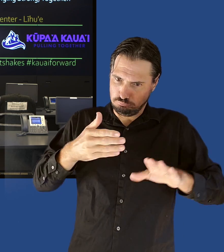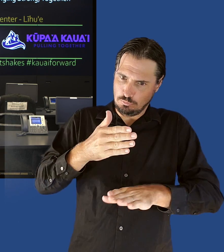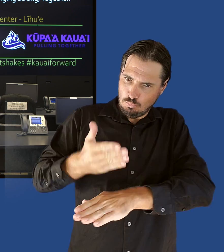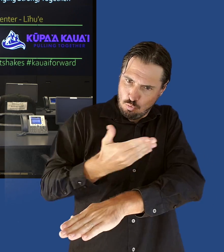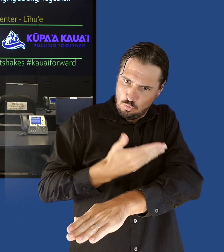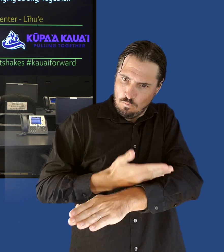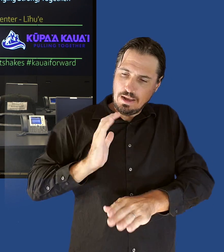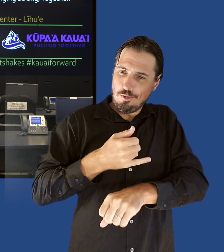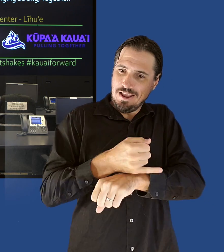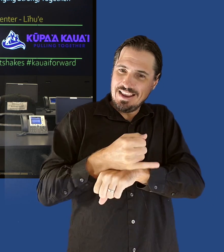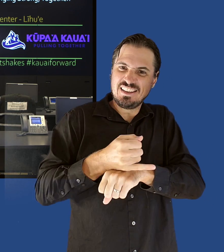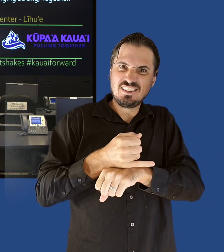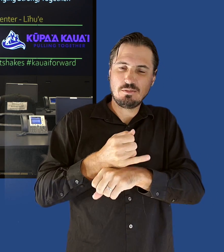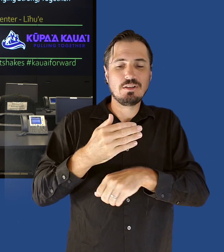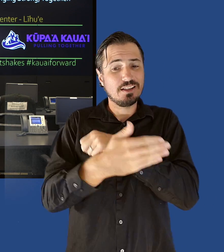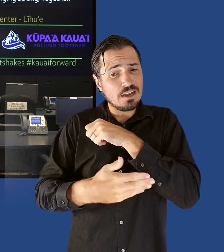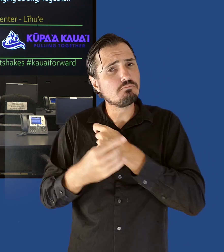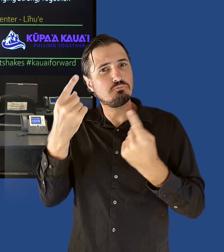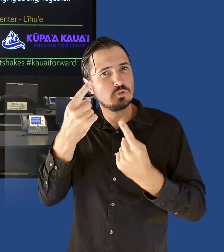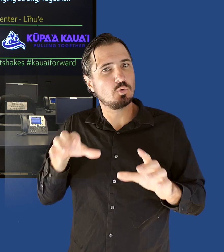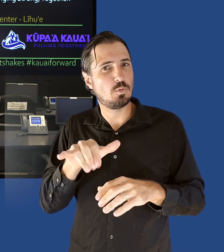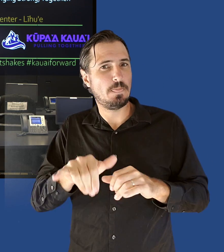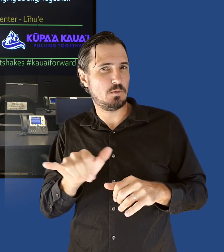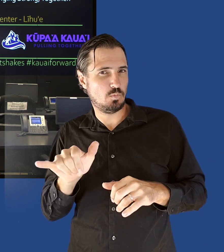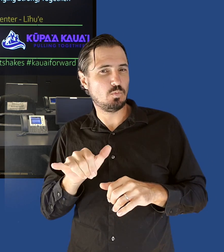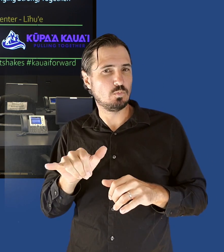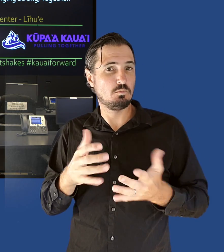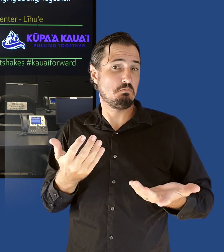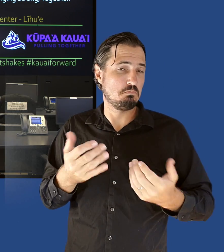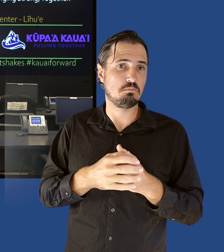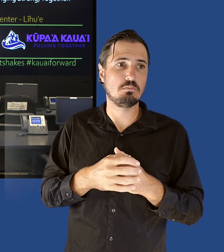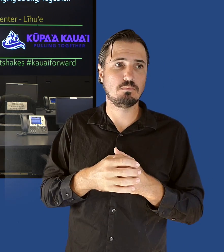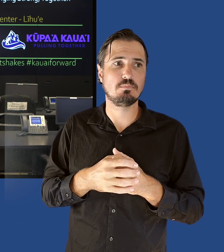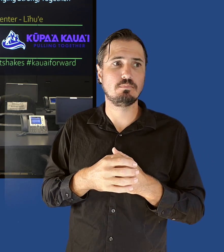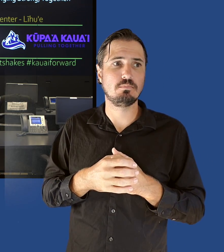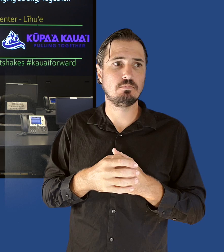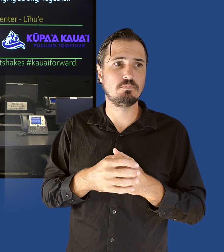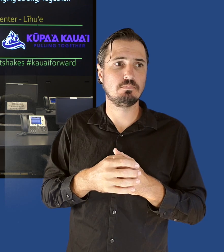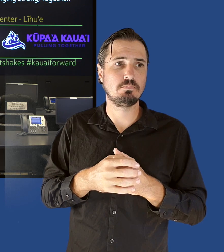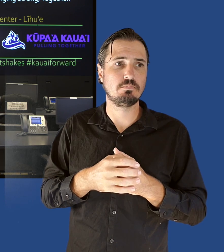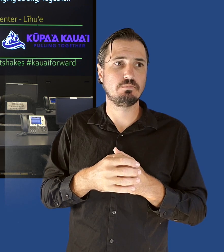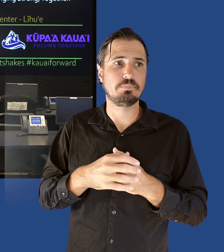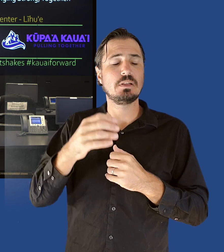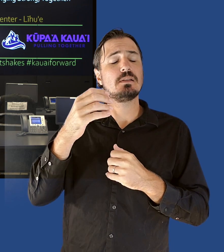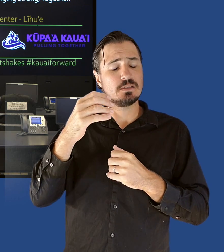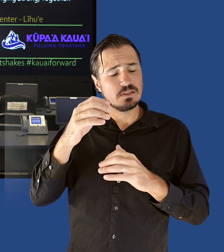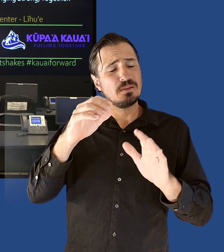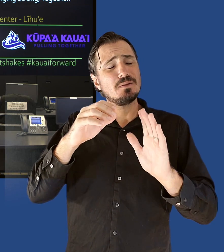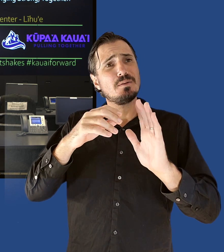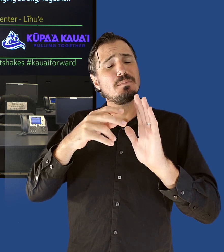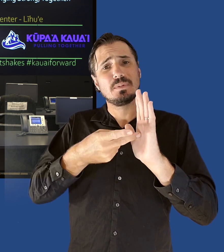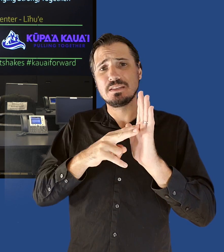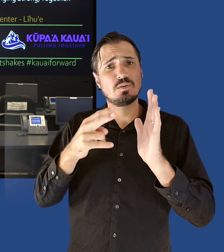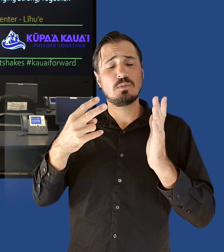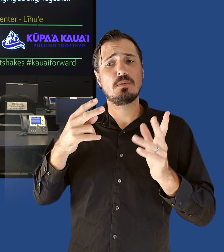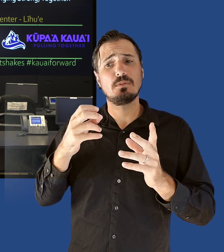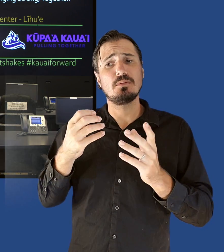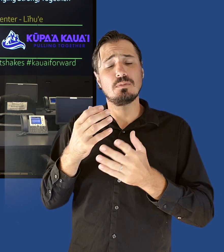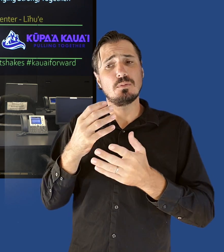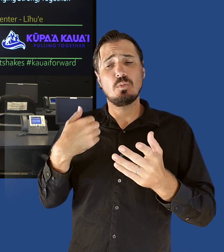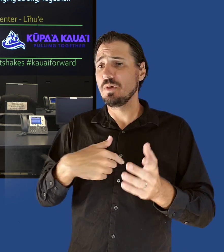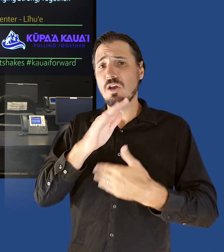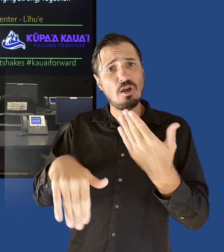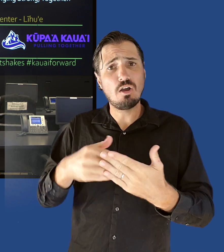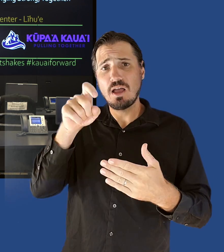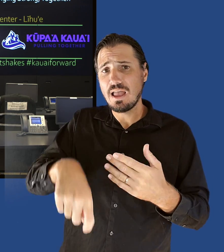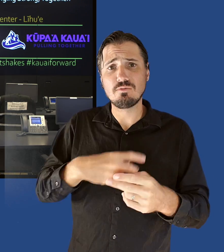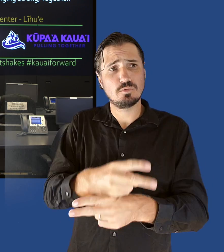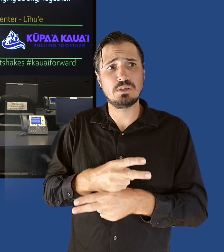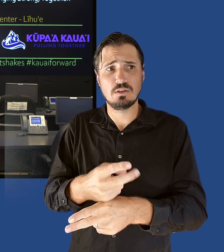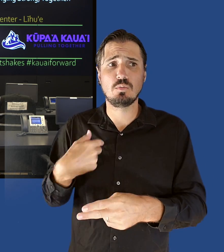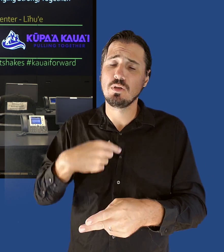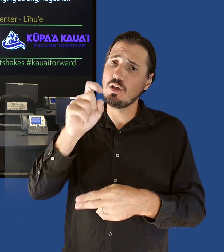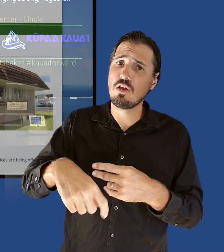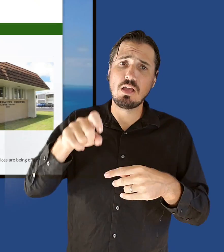A third of Kaua‘i households have at least one member at high risk of severe disease if infected with COVID-19, which illustrates the need for ALL of us to take safety precautions.